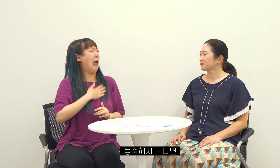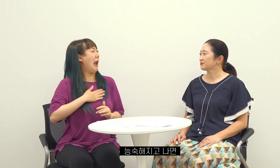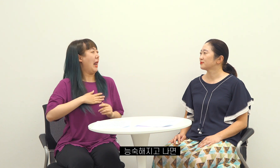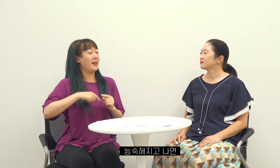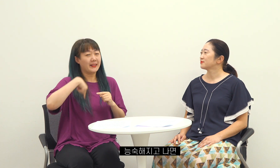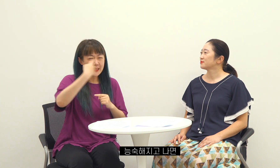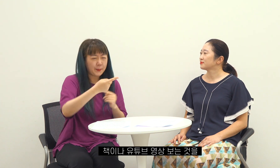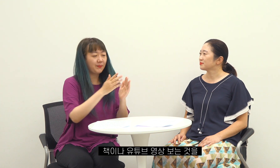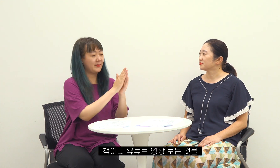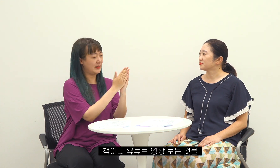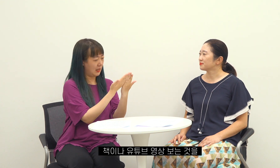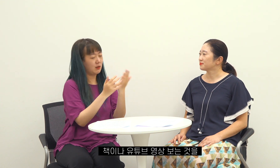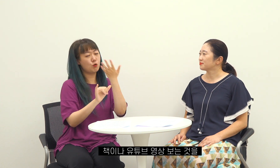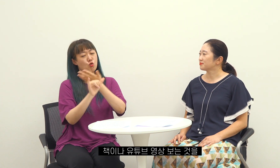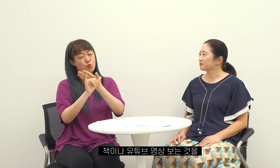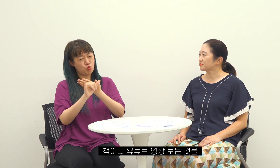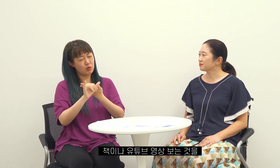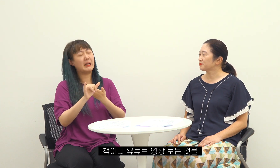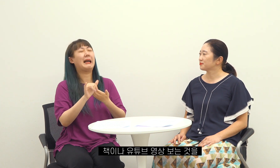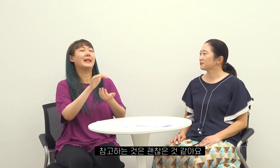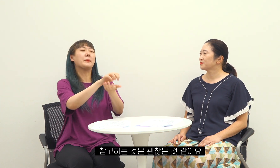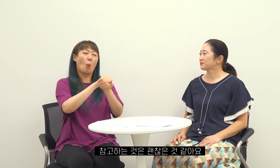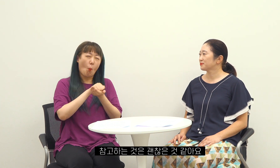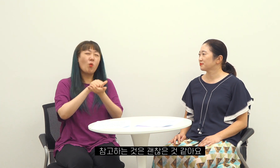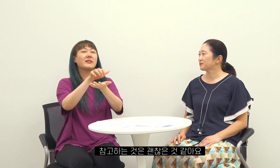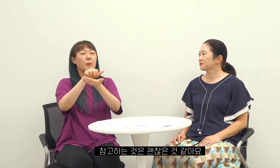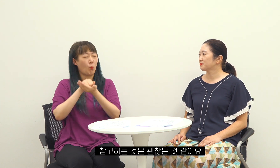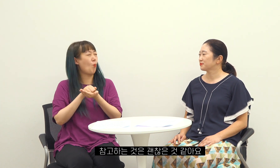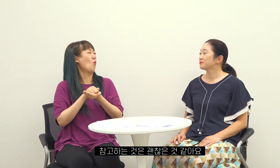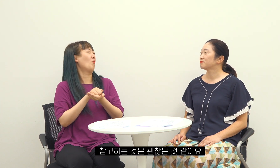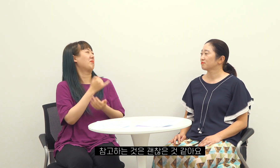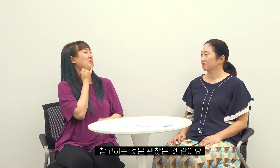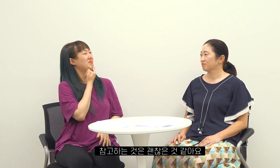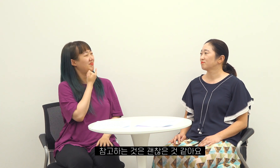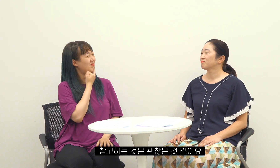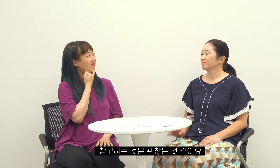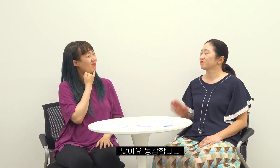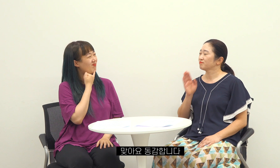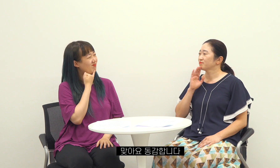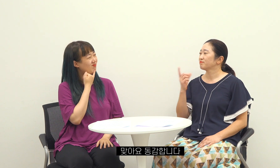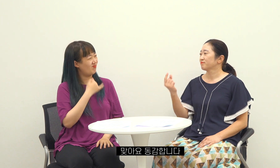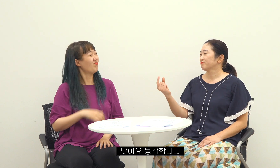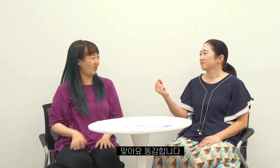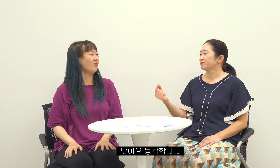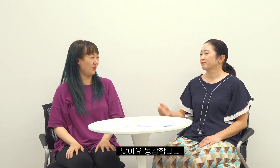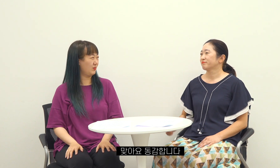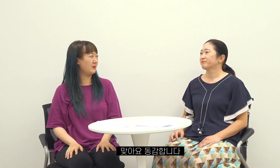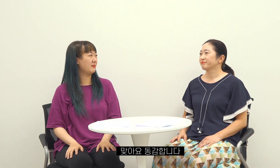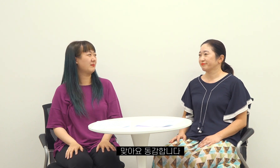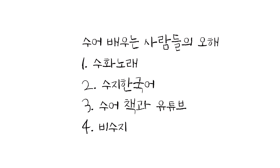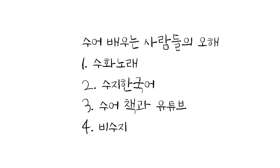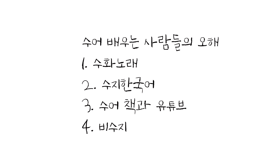then refer to books or watching YouTube videos. That's right, I agree with you.